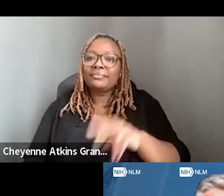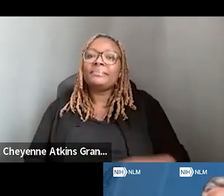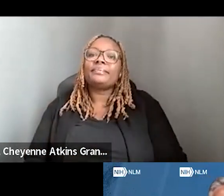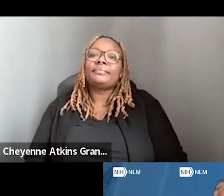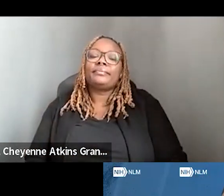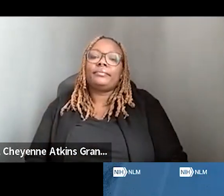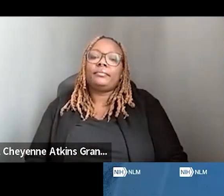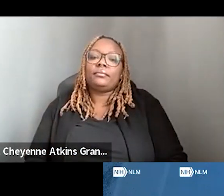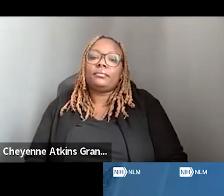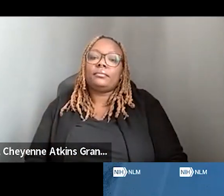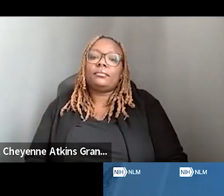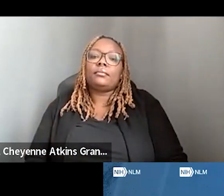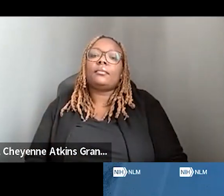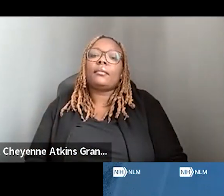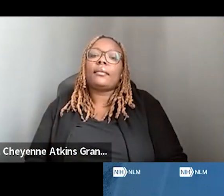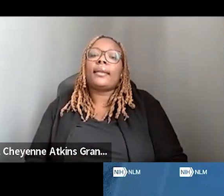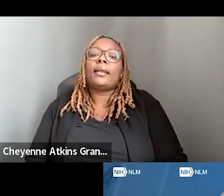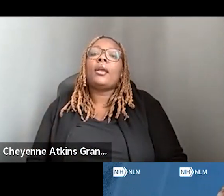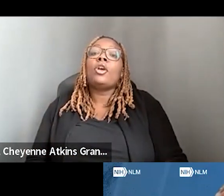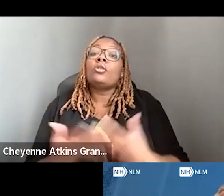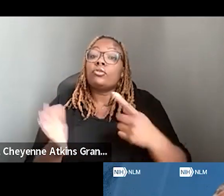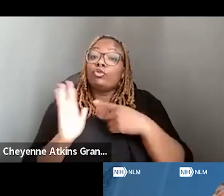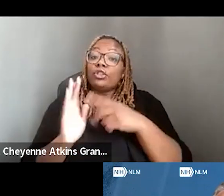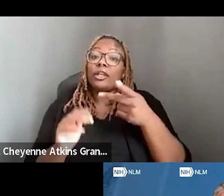So when a PI would like to have a delegate work on their behalf,